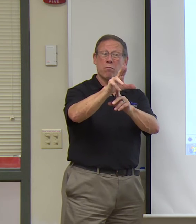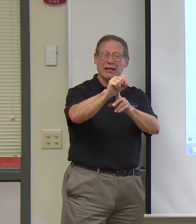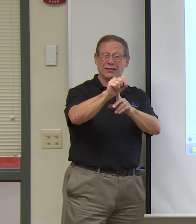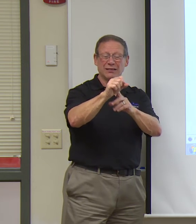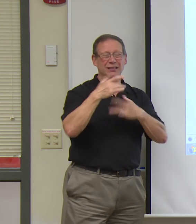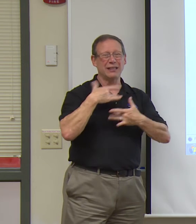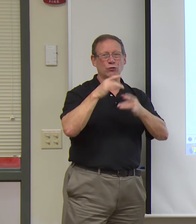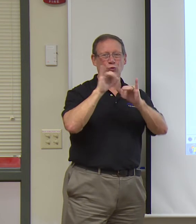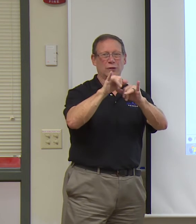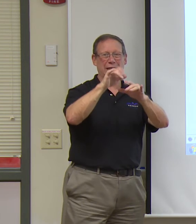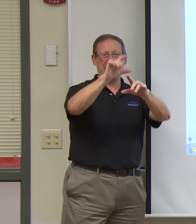and that's its own thing.